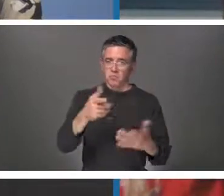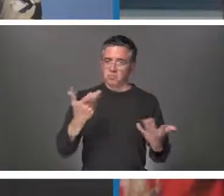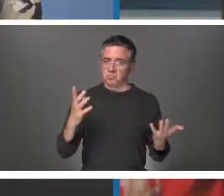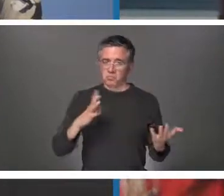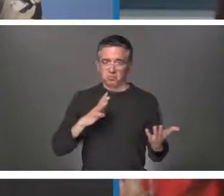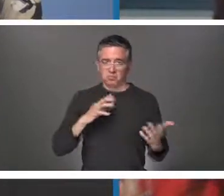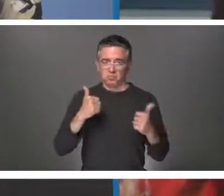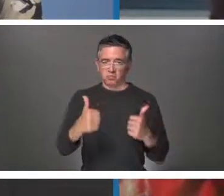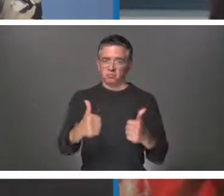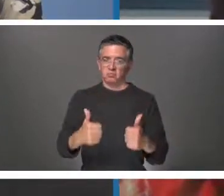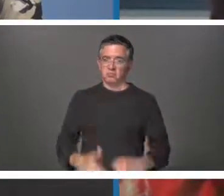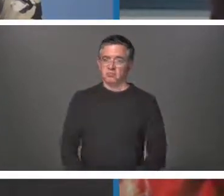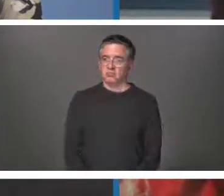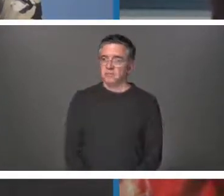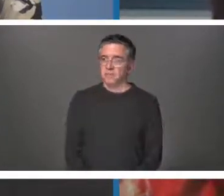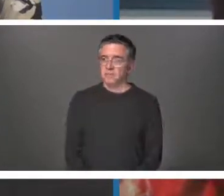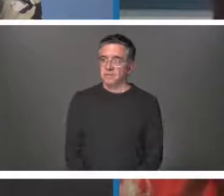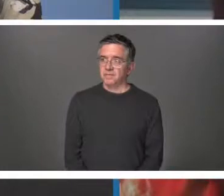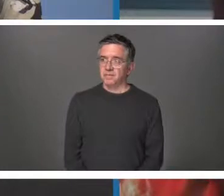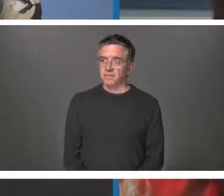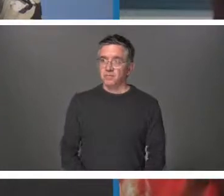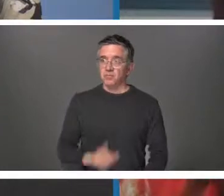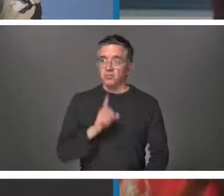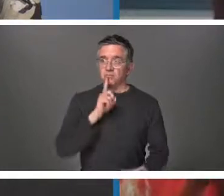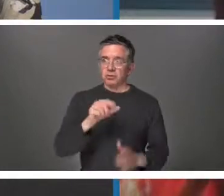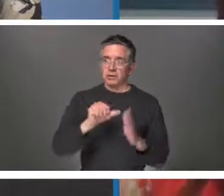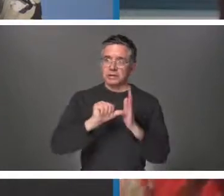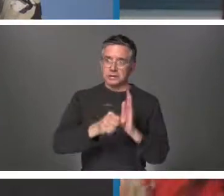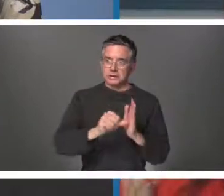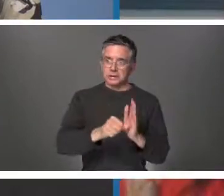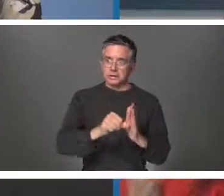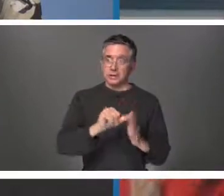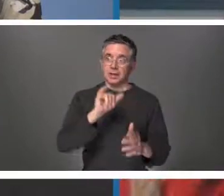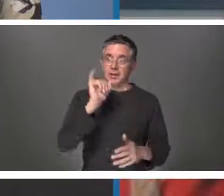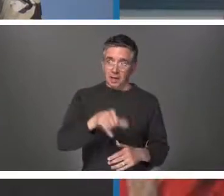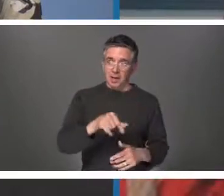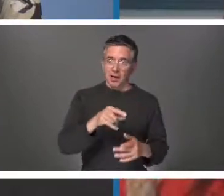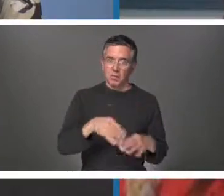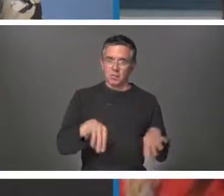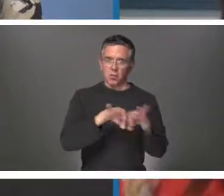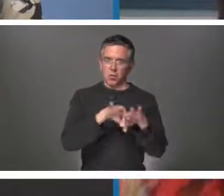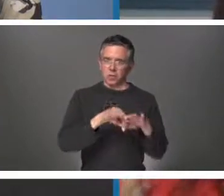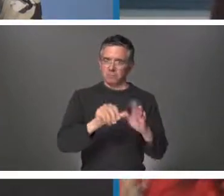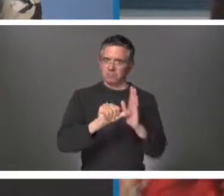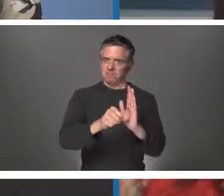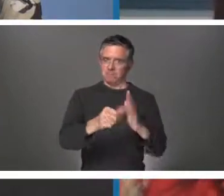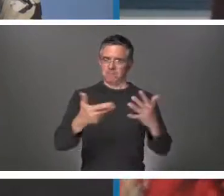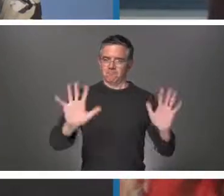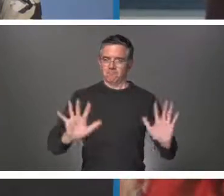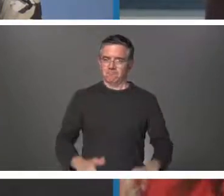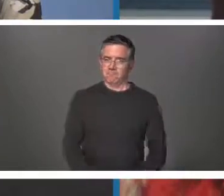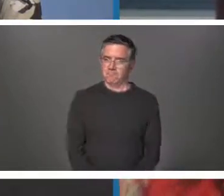is going to be so important moving forward. I got my vaccine so that I could protect my family,